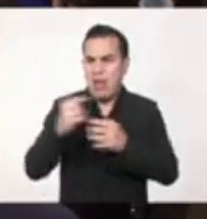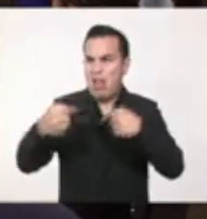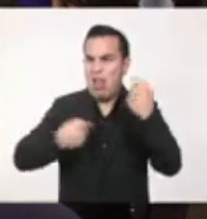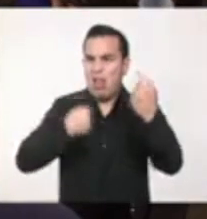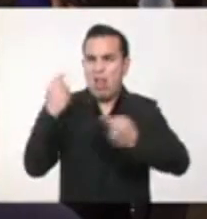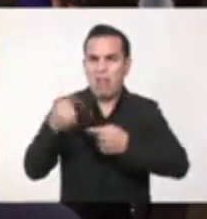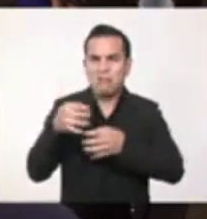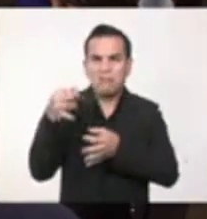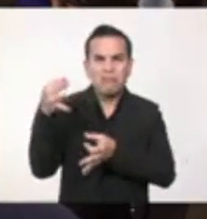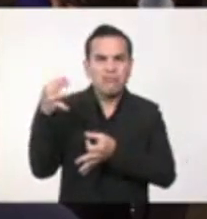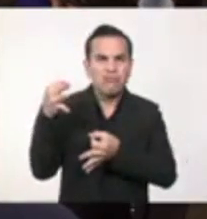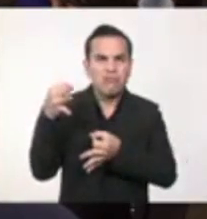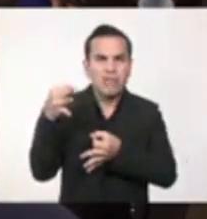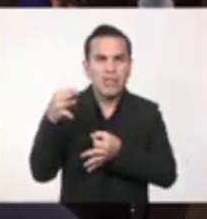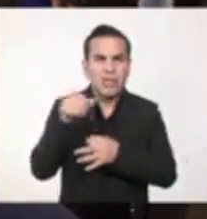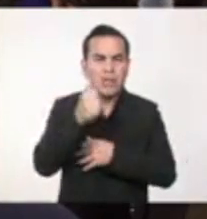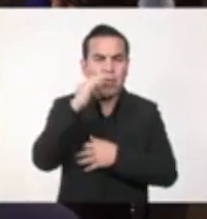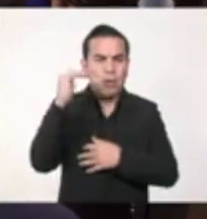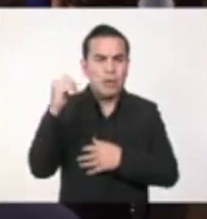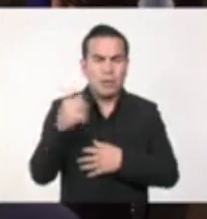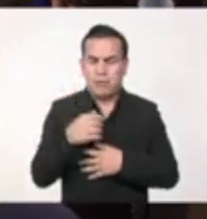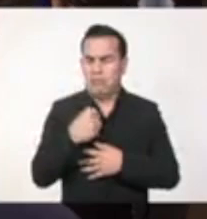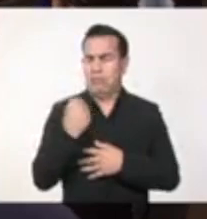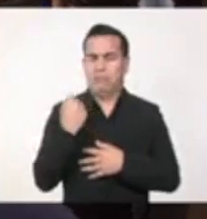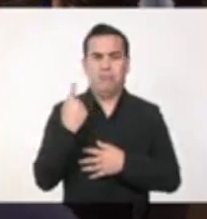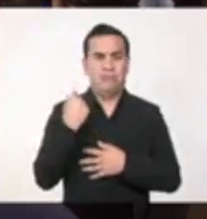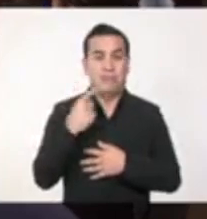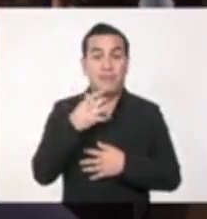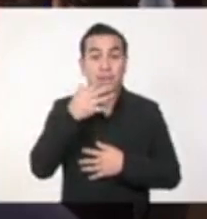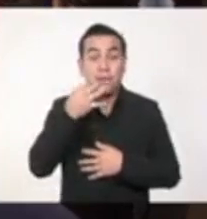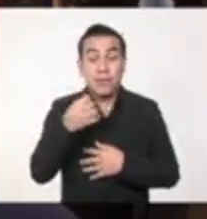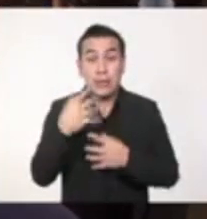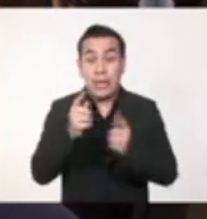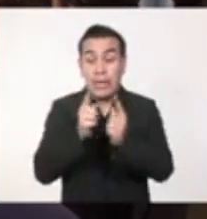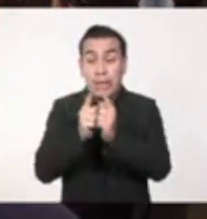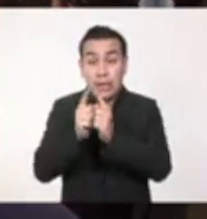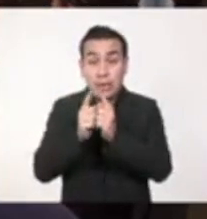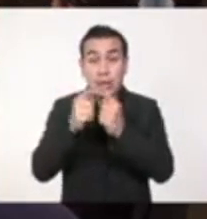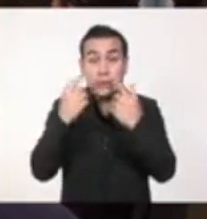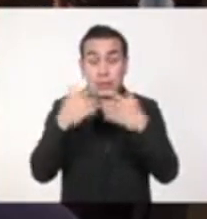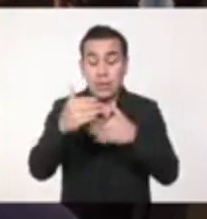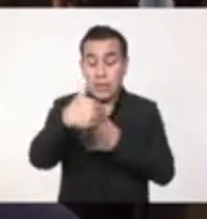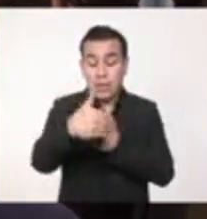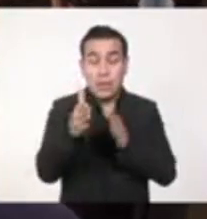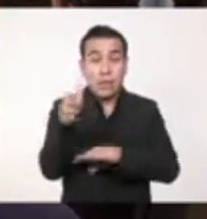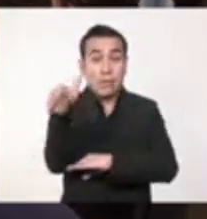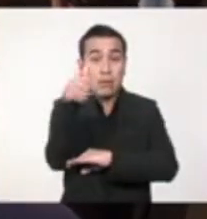comunidad internacional estaba ausente de El Salvador pero ya there were relations, there were already embassies and nobody said